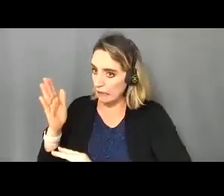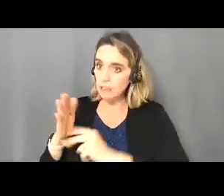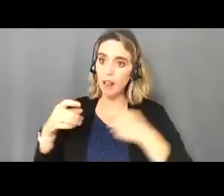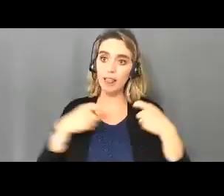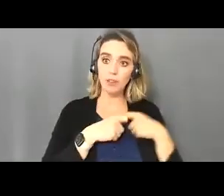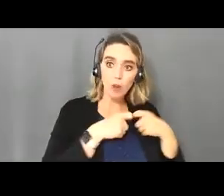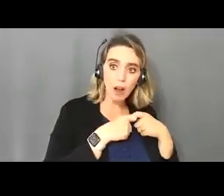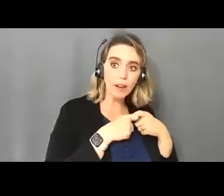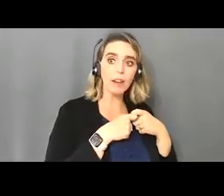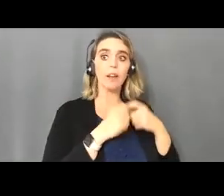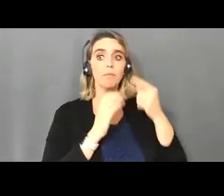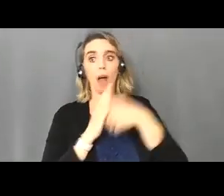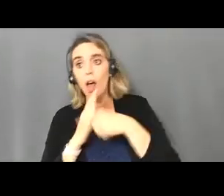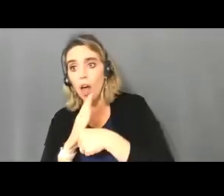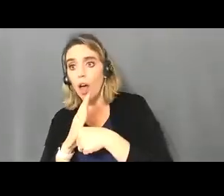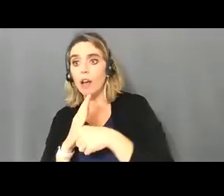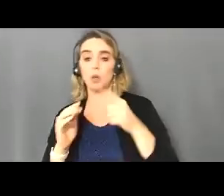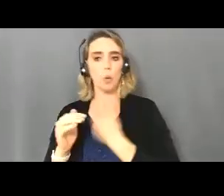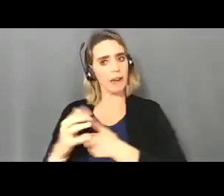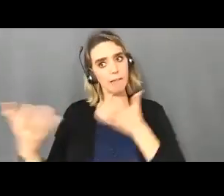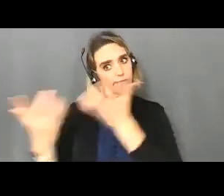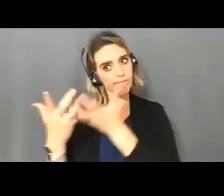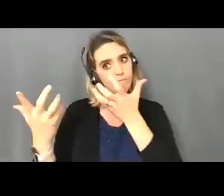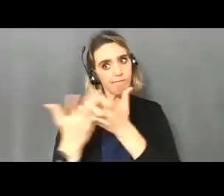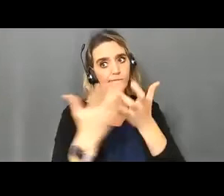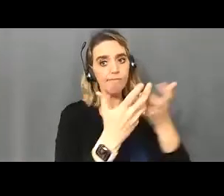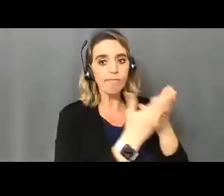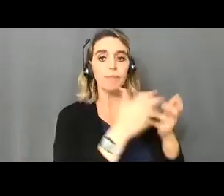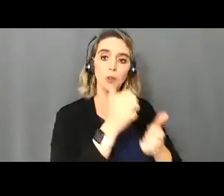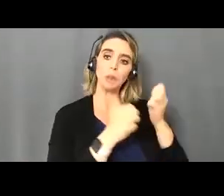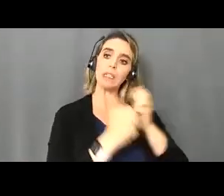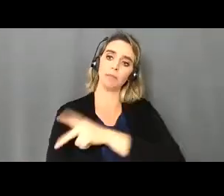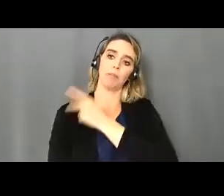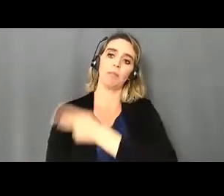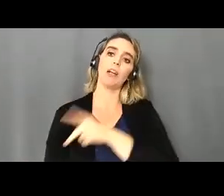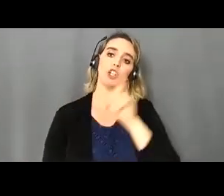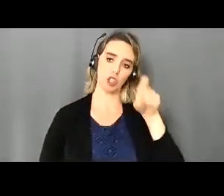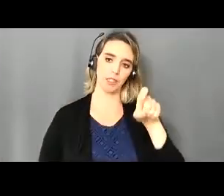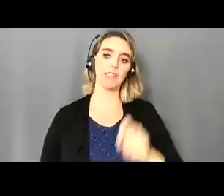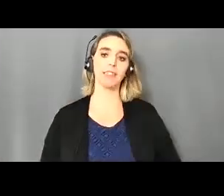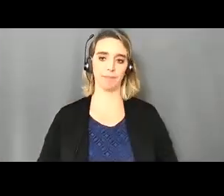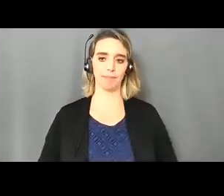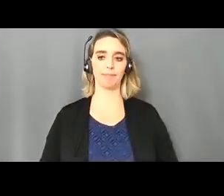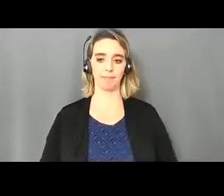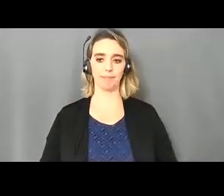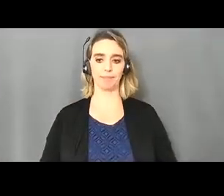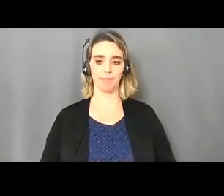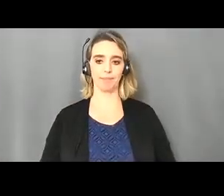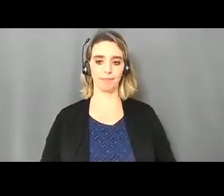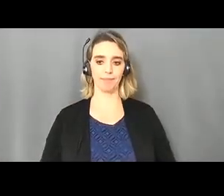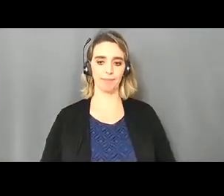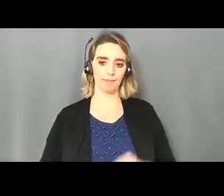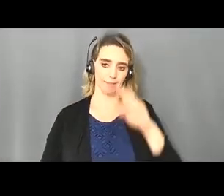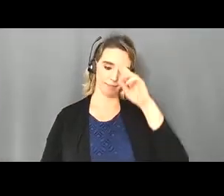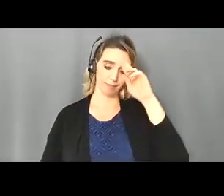So we really tailor how we share information to the patient's particular learning styles.